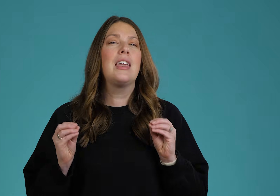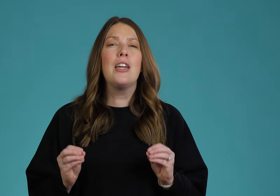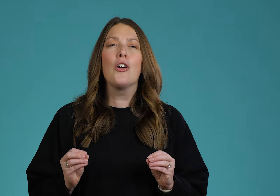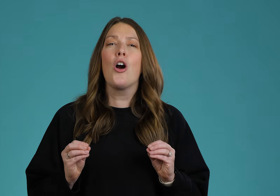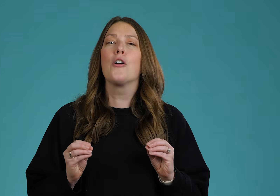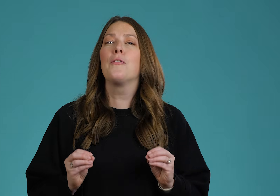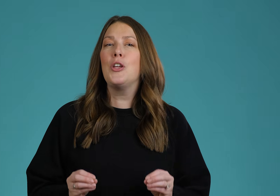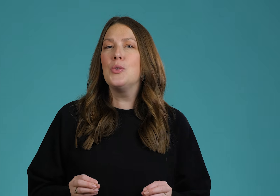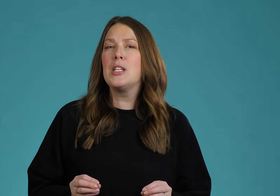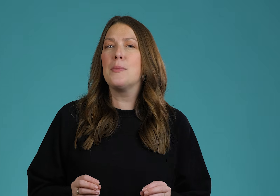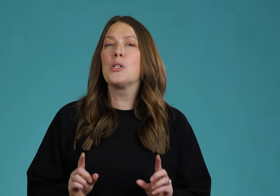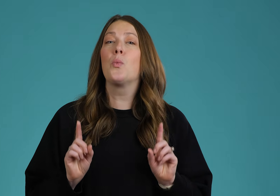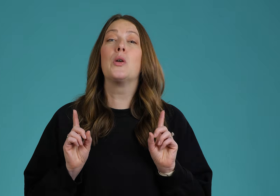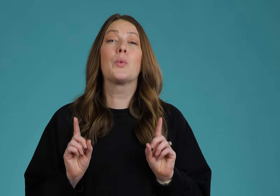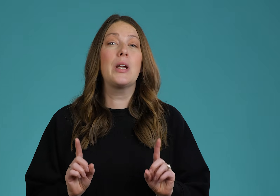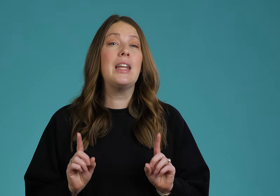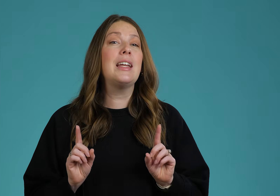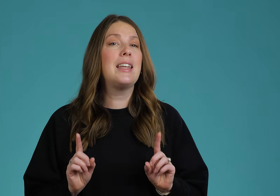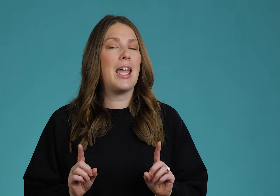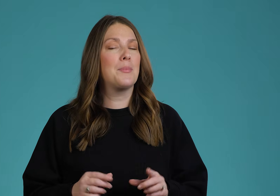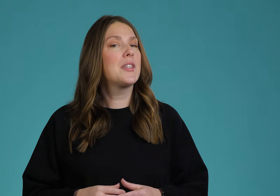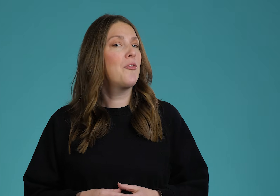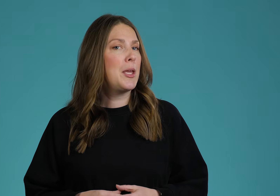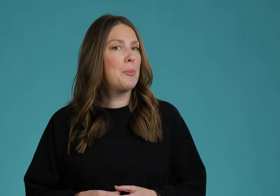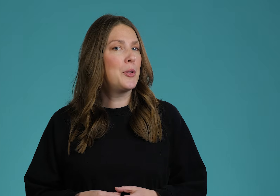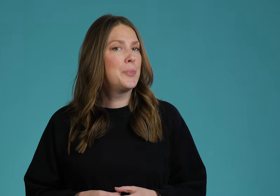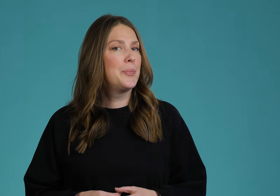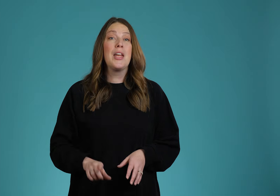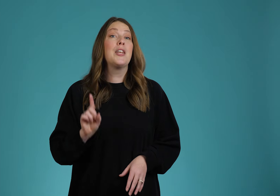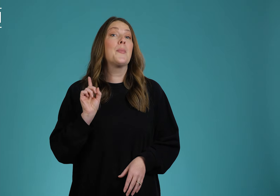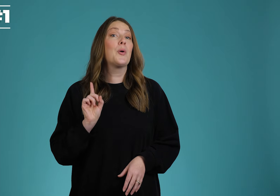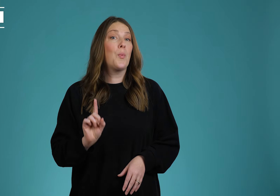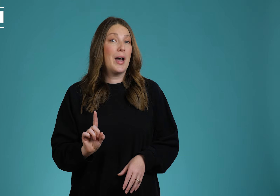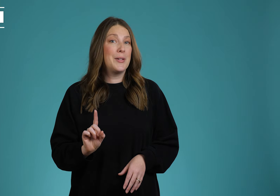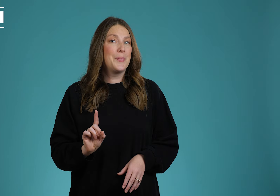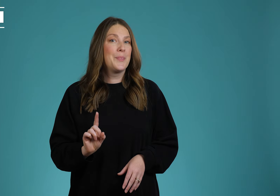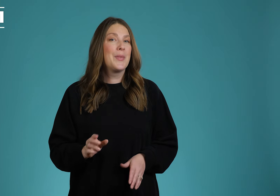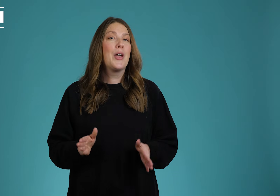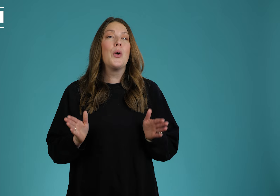Here are a few tips when reading names of people. Number one.